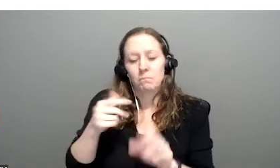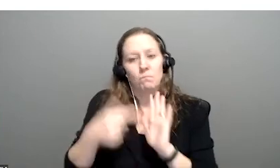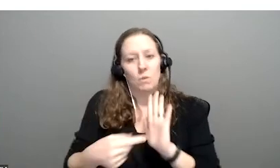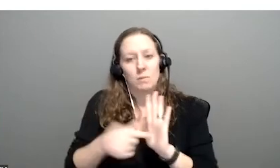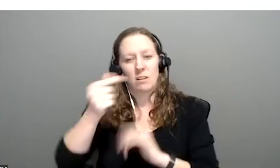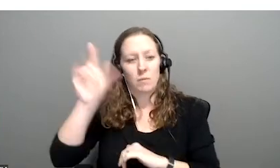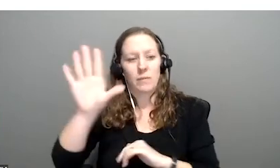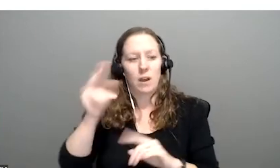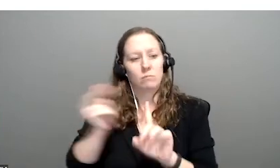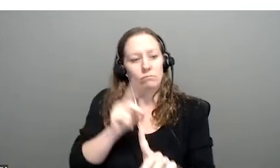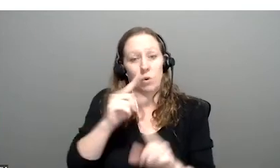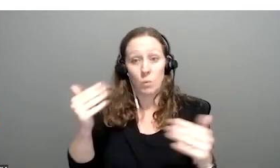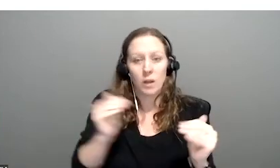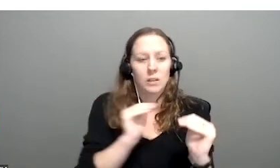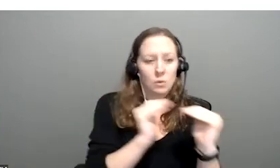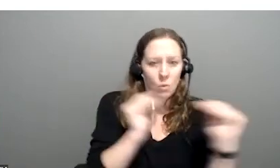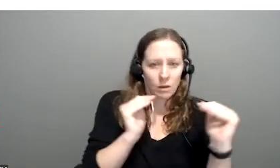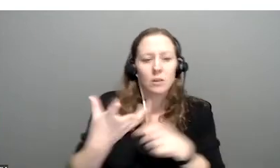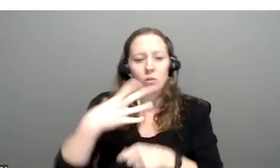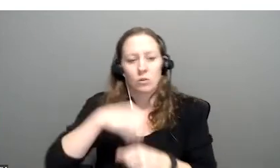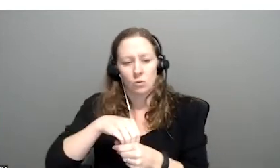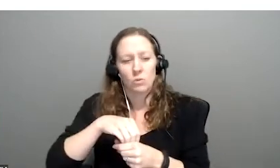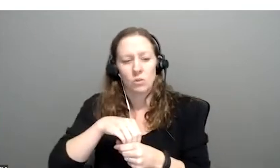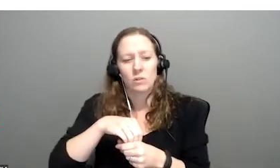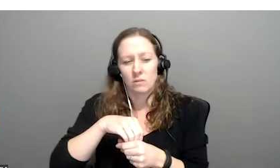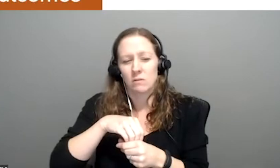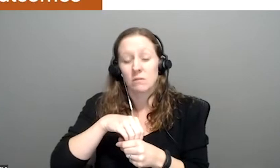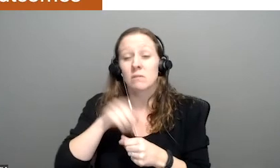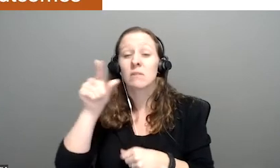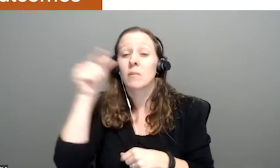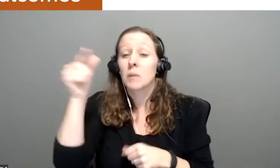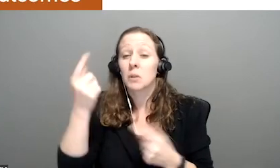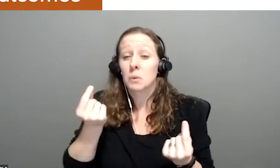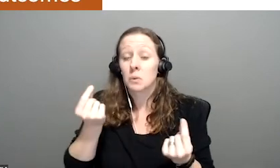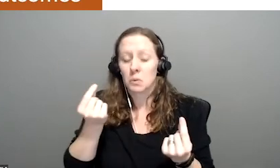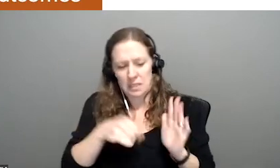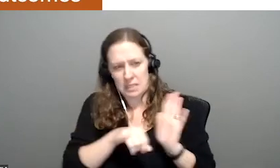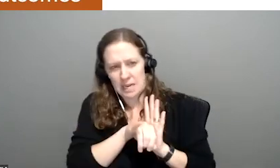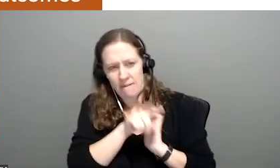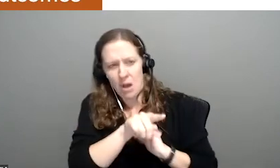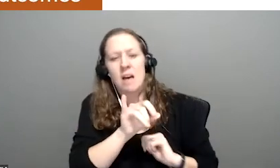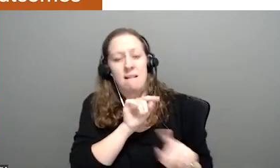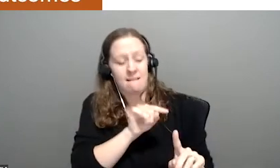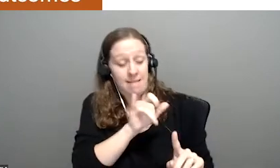areas where change is required to advance gender equality. So, this slide outlines the